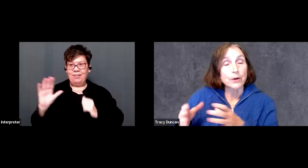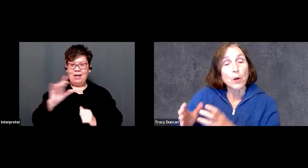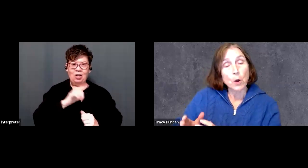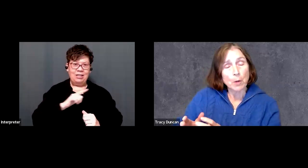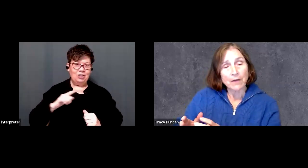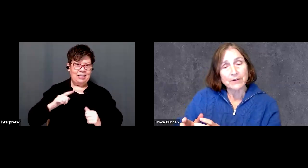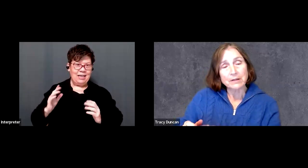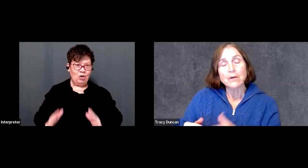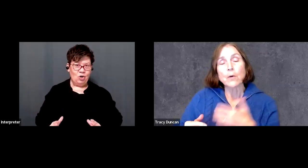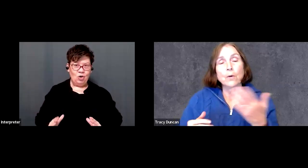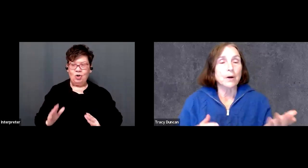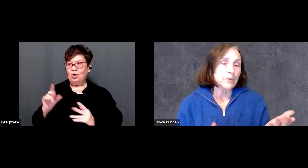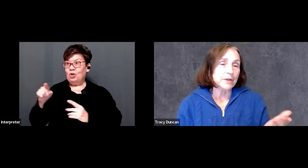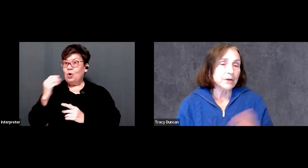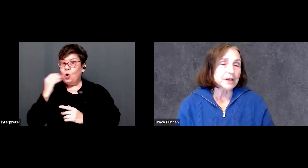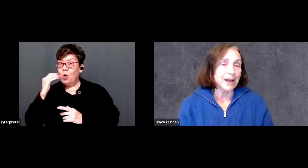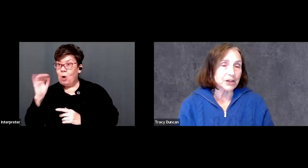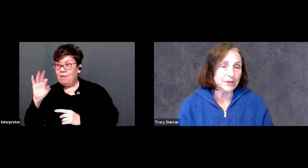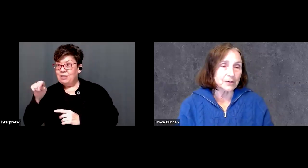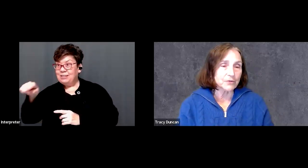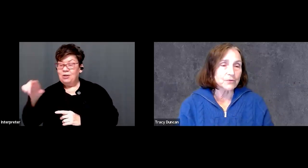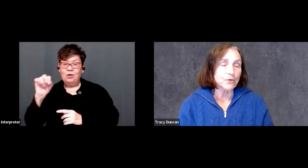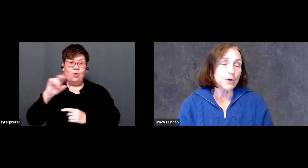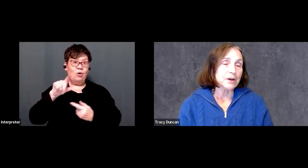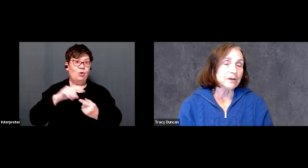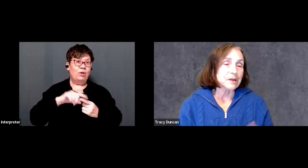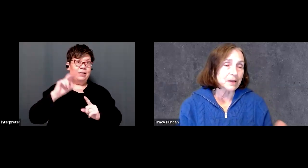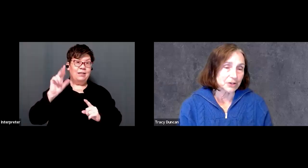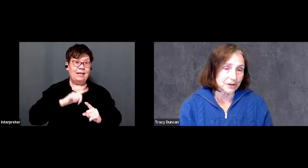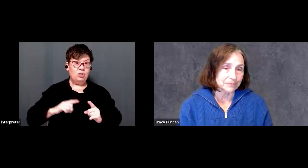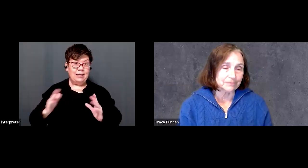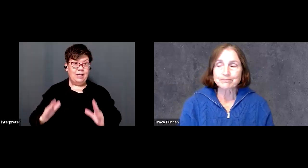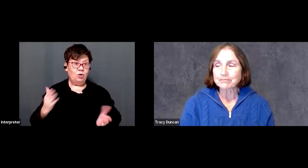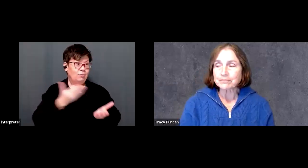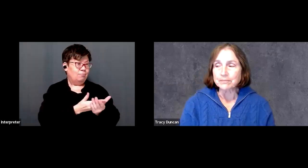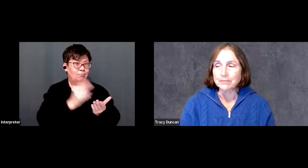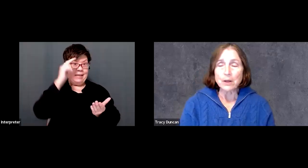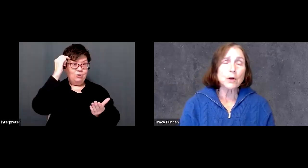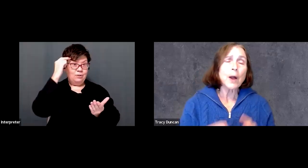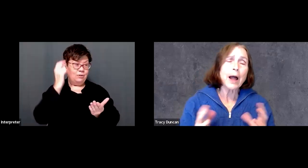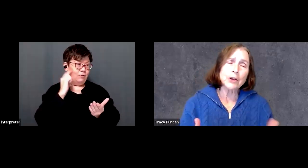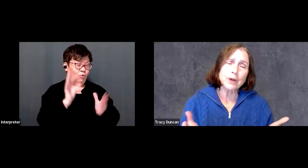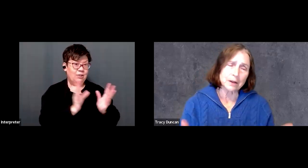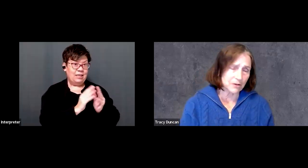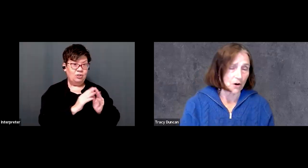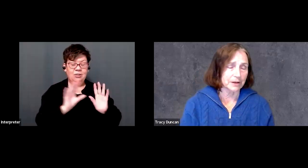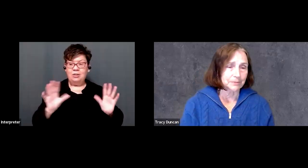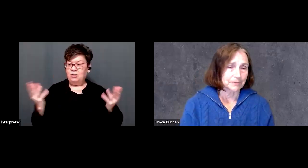in their home office or when they're in Nashville for their session. So how do you get started?